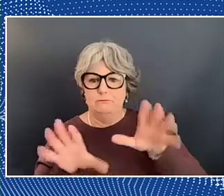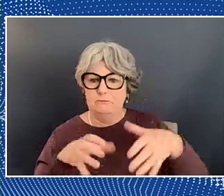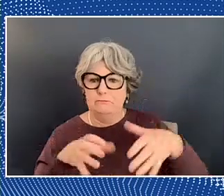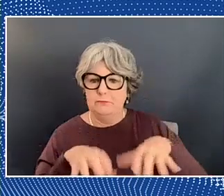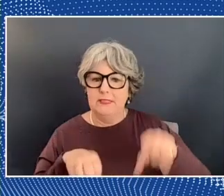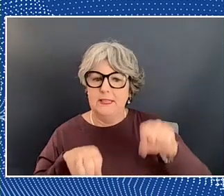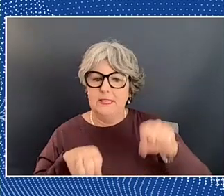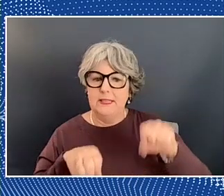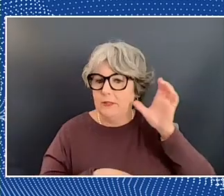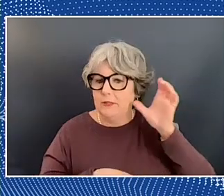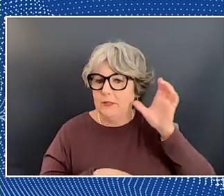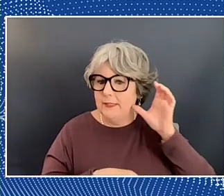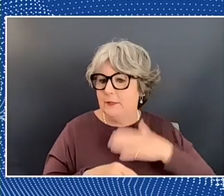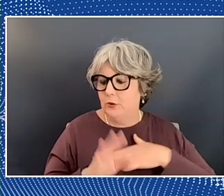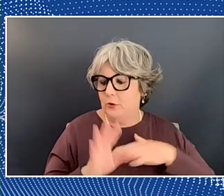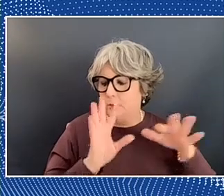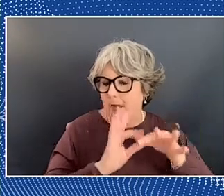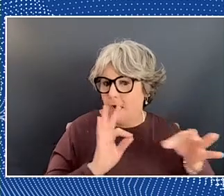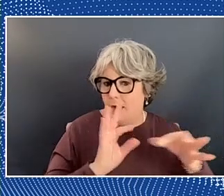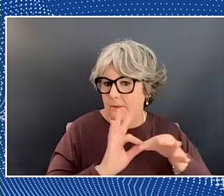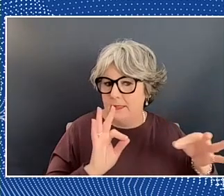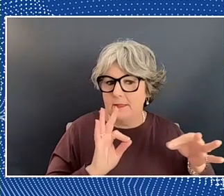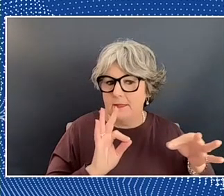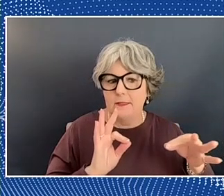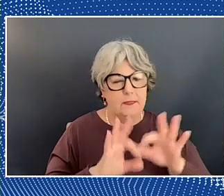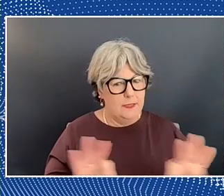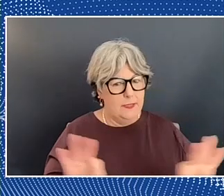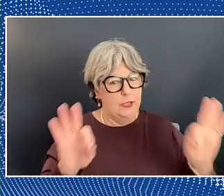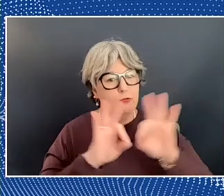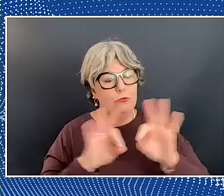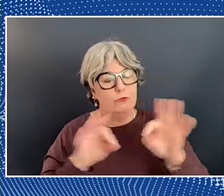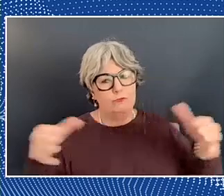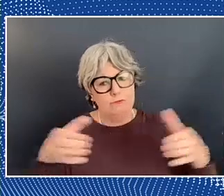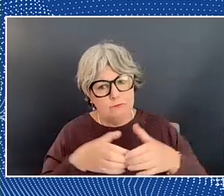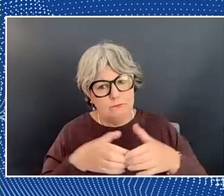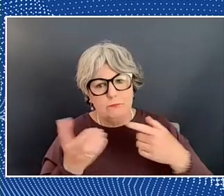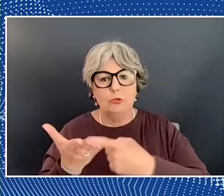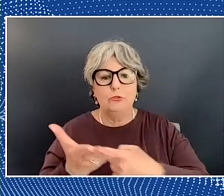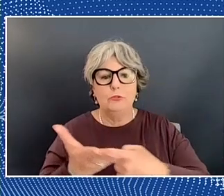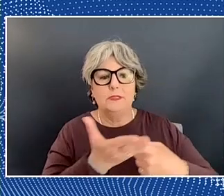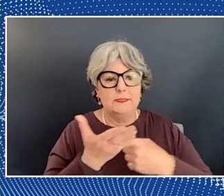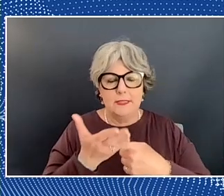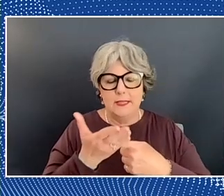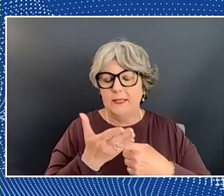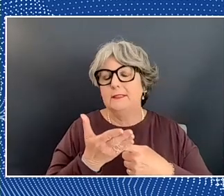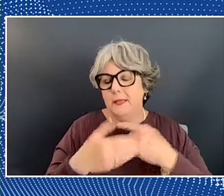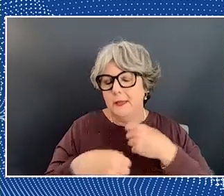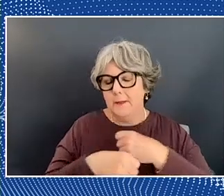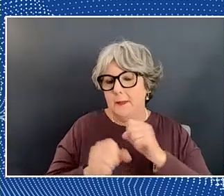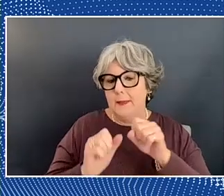my comments. It's crucial that we come together to discuss and shape policies that will positively impact the education